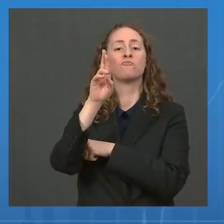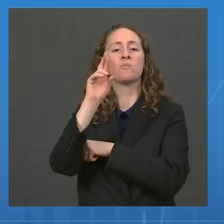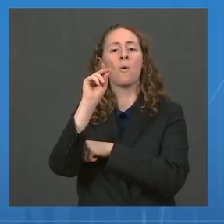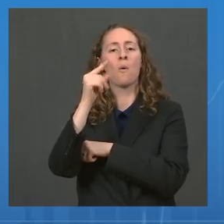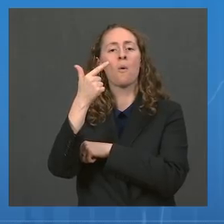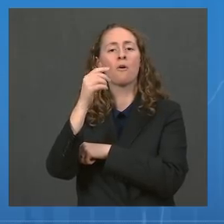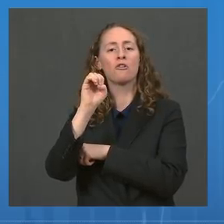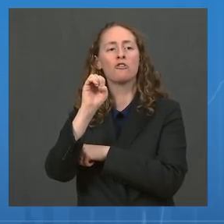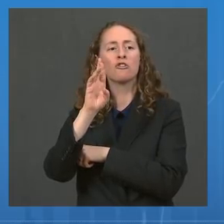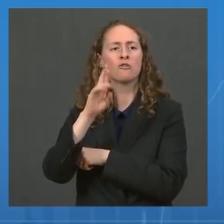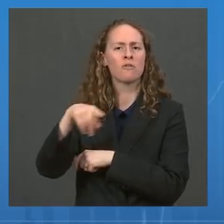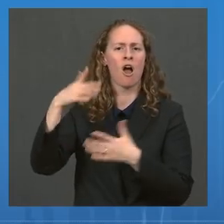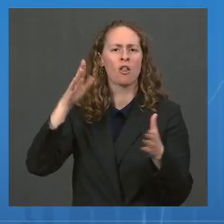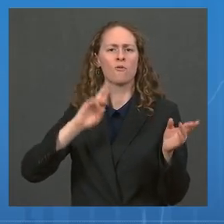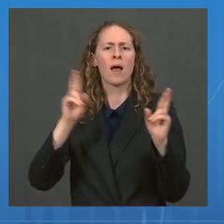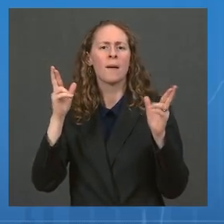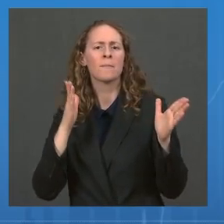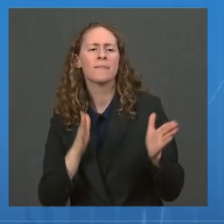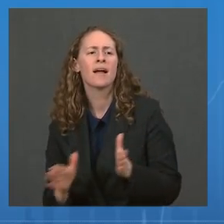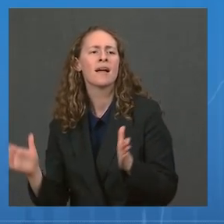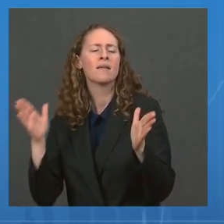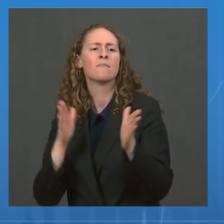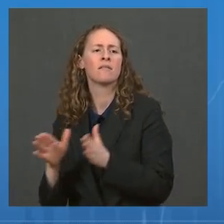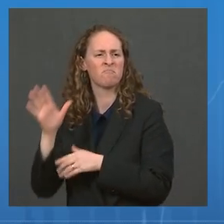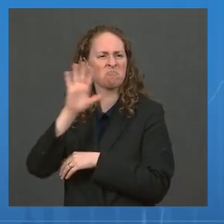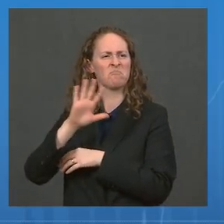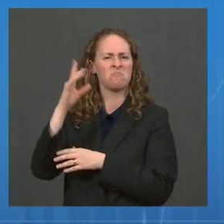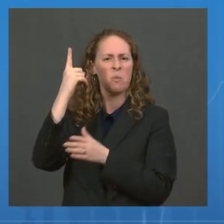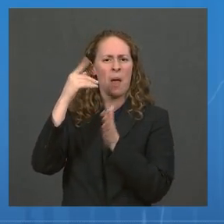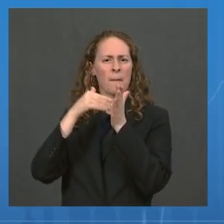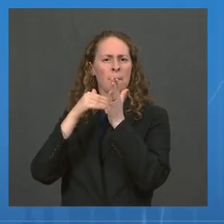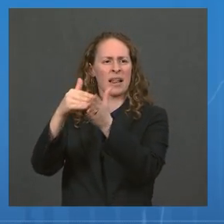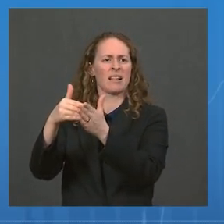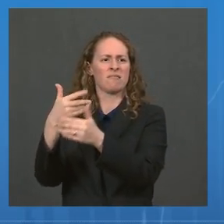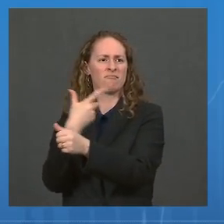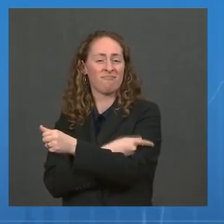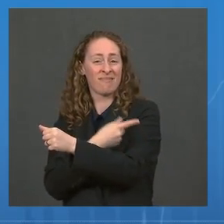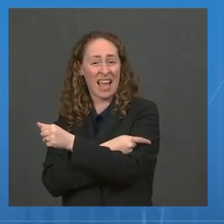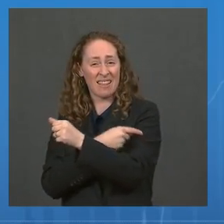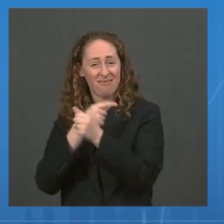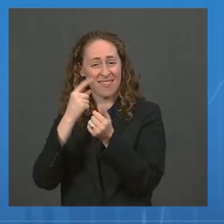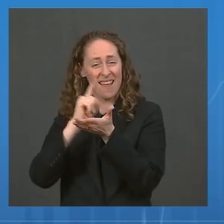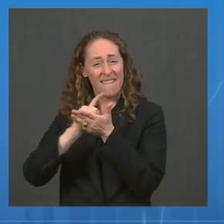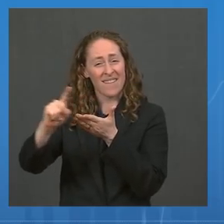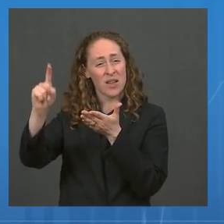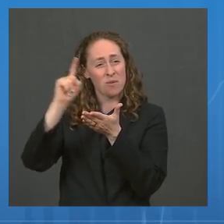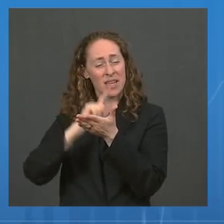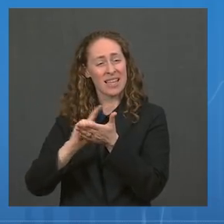to 1 million booster shots in arms per week. One million booster shots per week -- that's a double of Kroger's